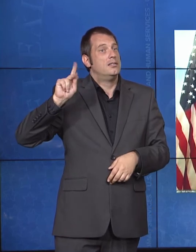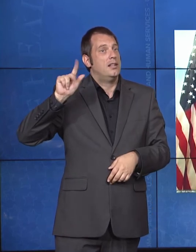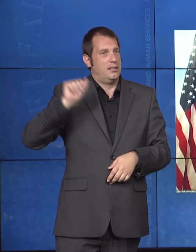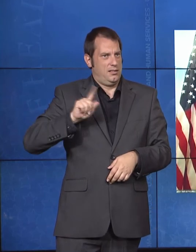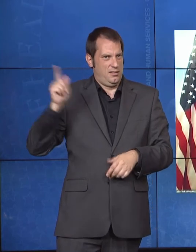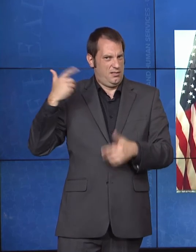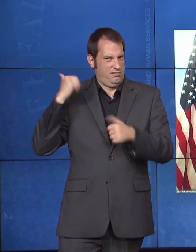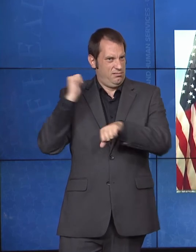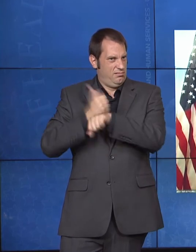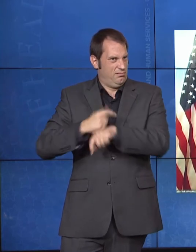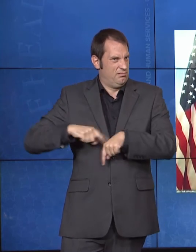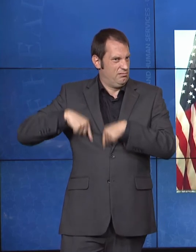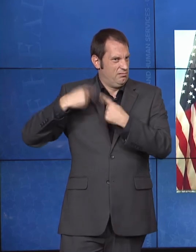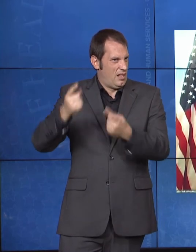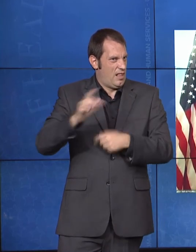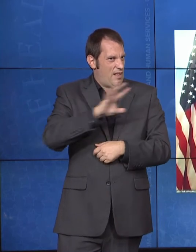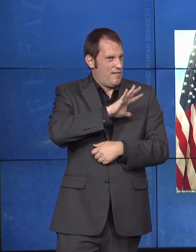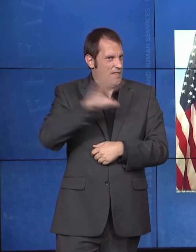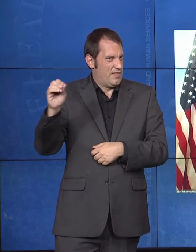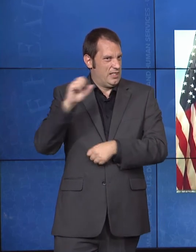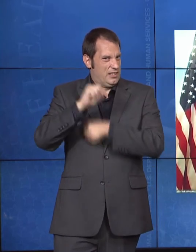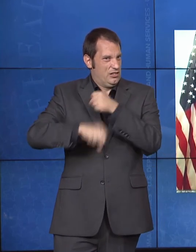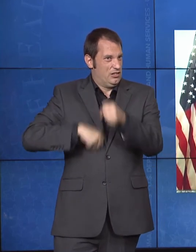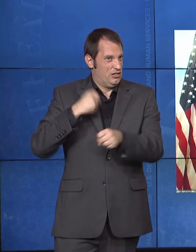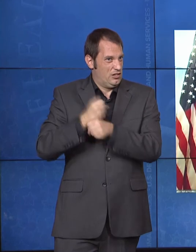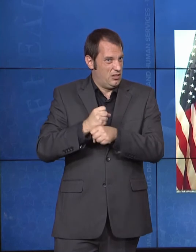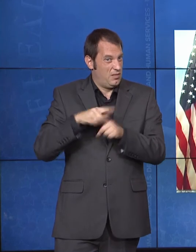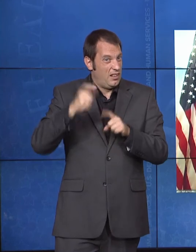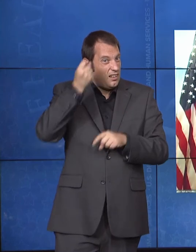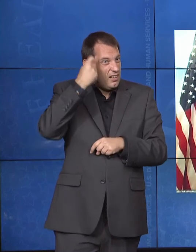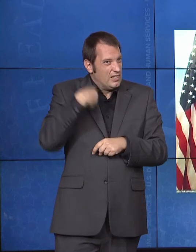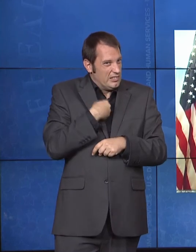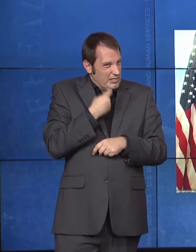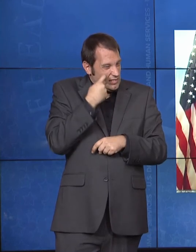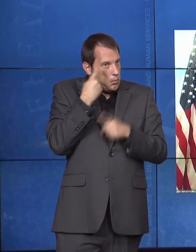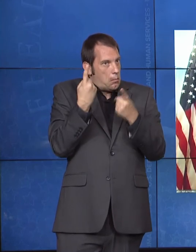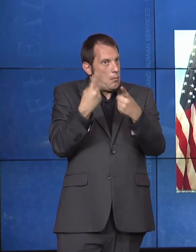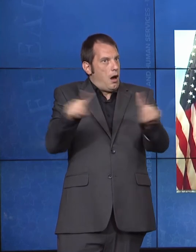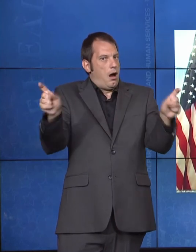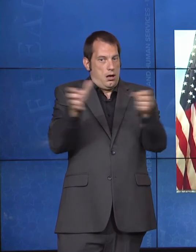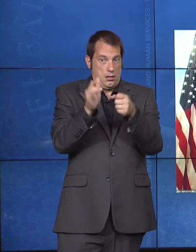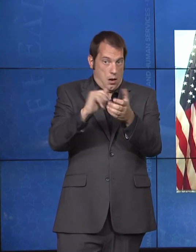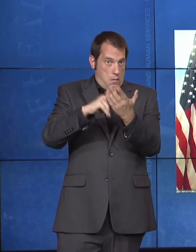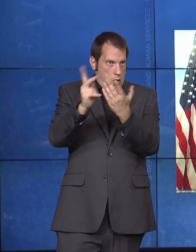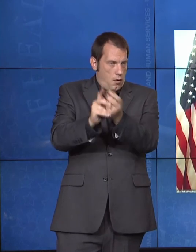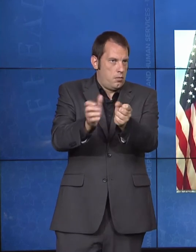expansion of the CHAP program to the lower 48. This program provides education and training